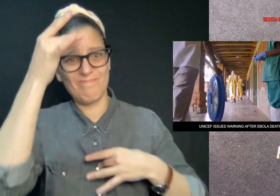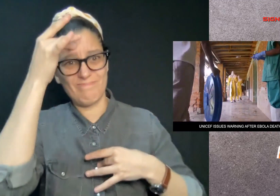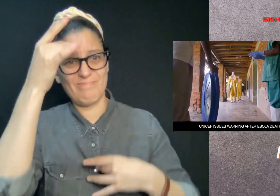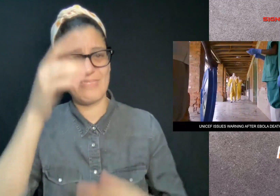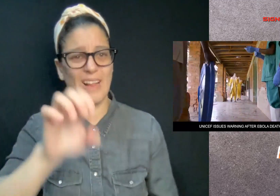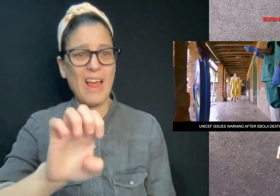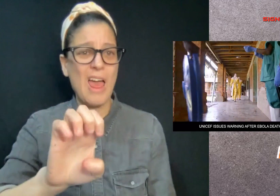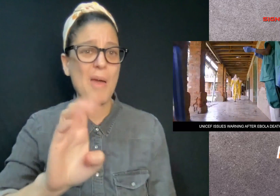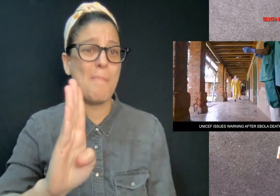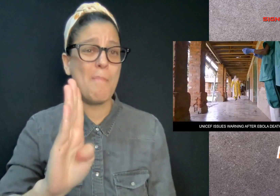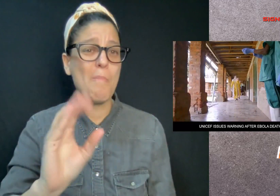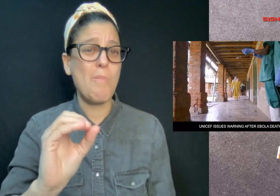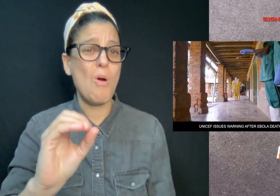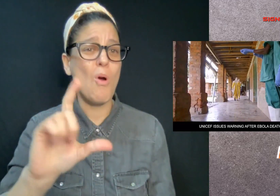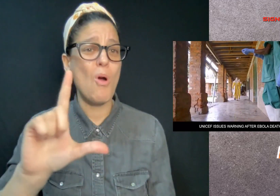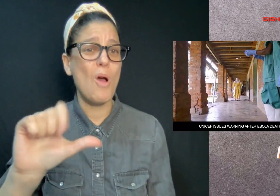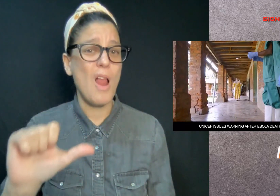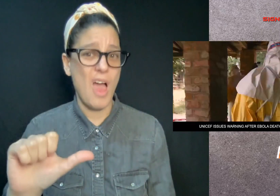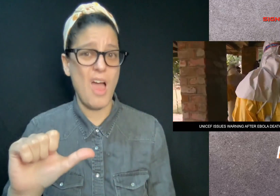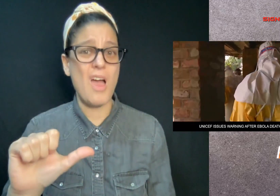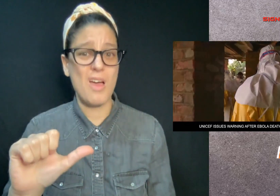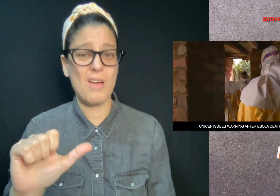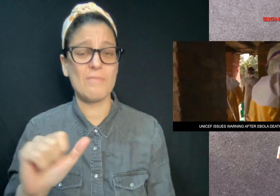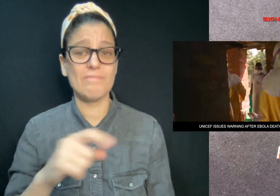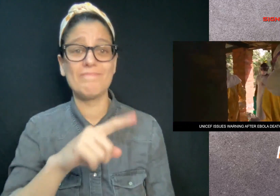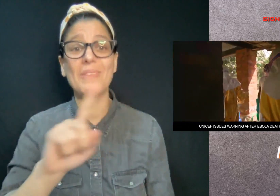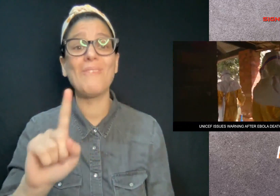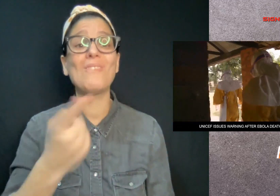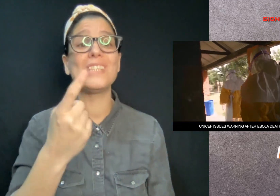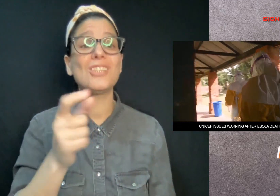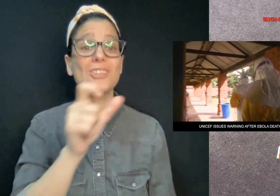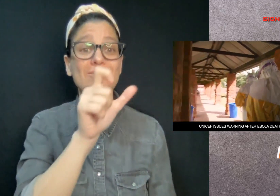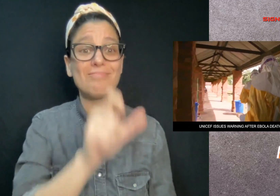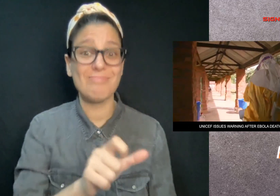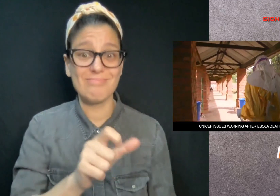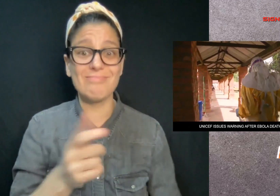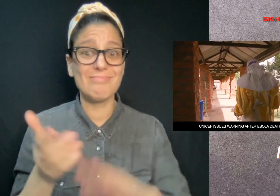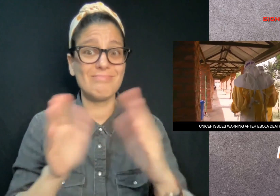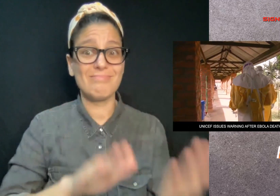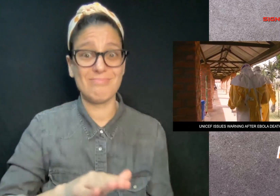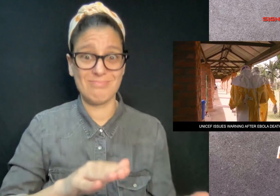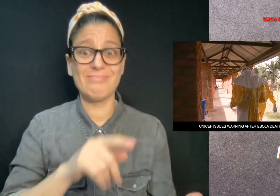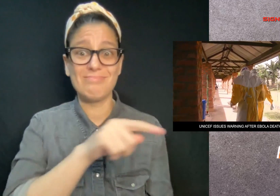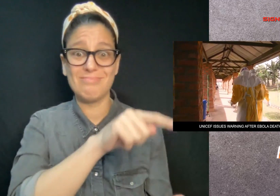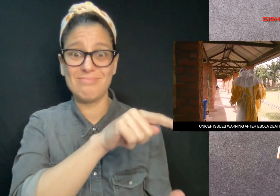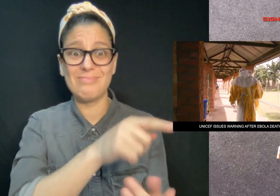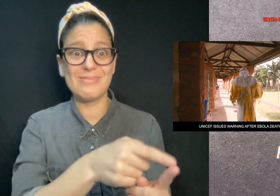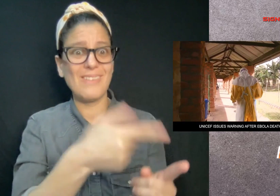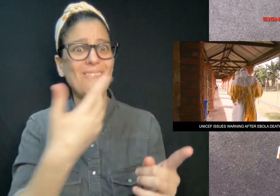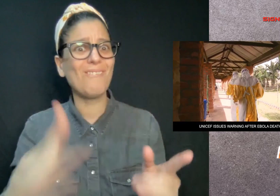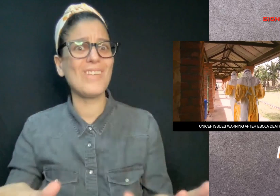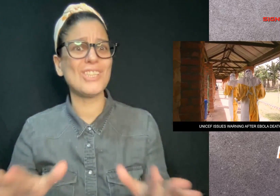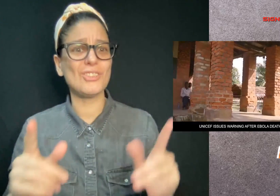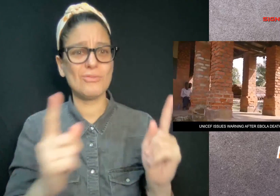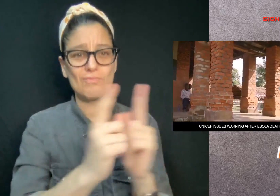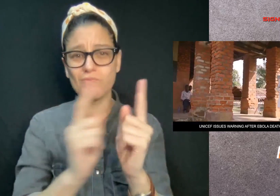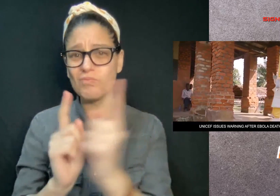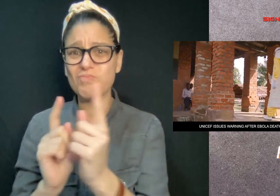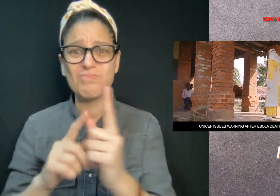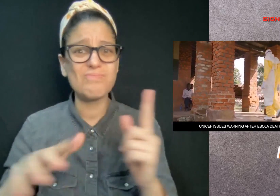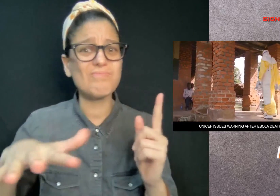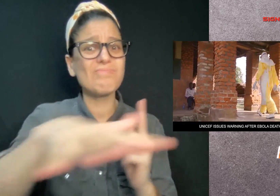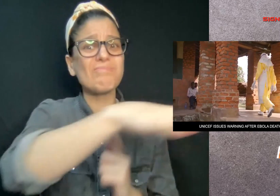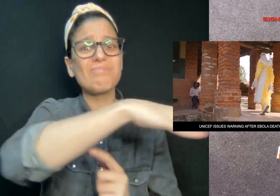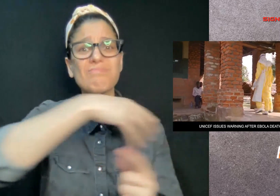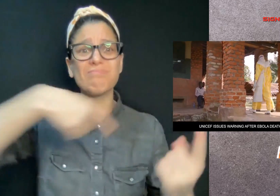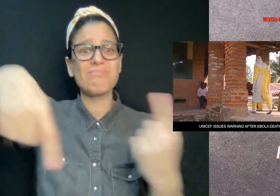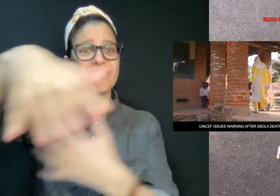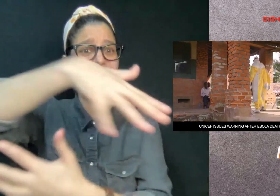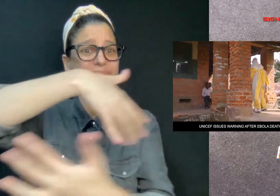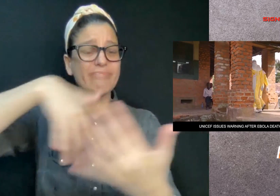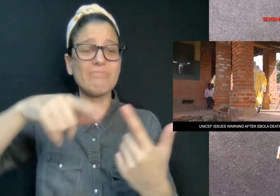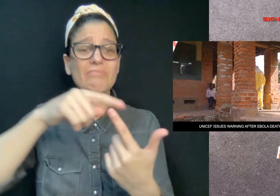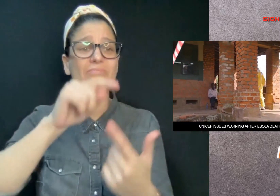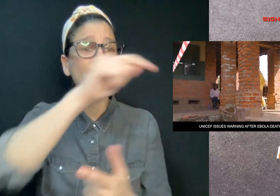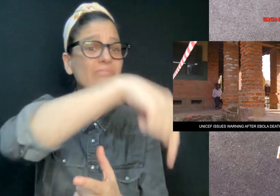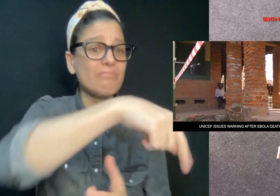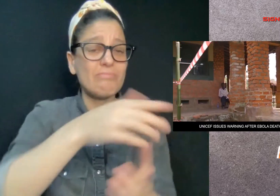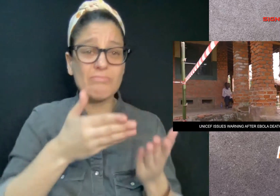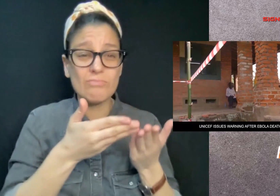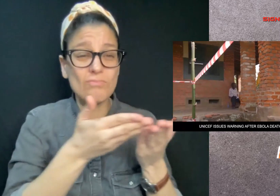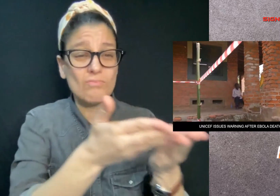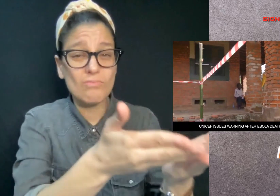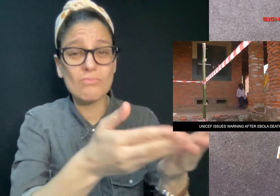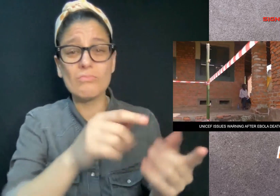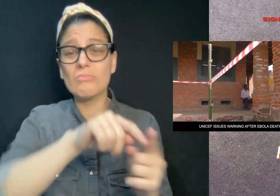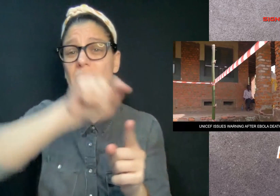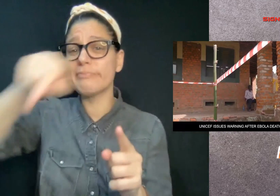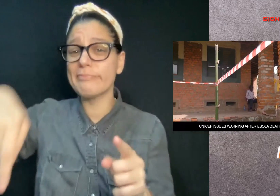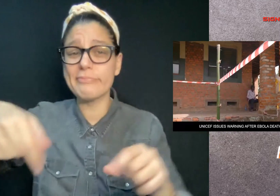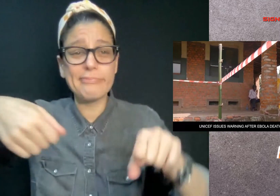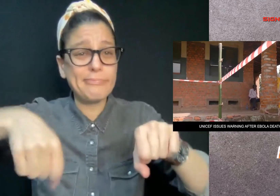careful after a second person died of Ebola the first person who died met several people